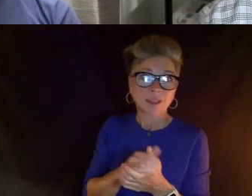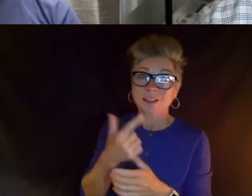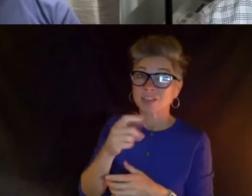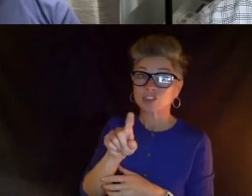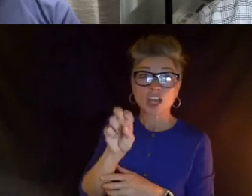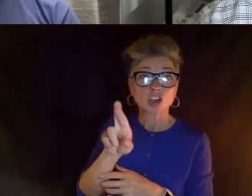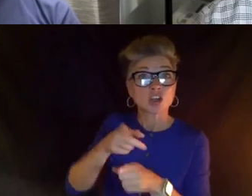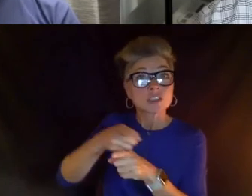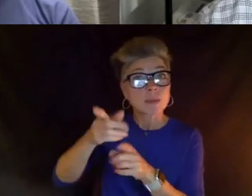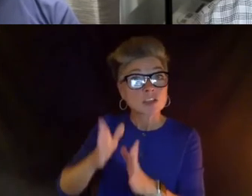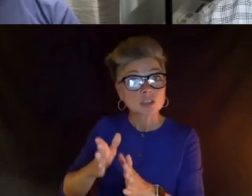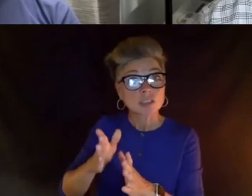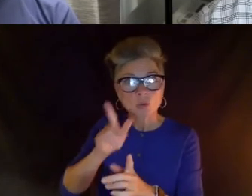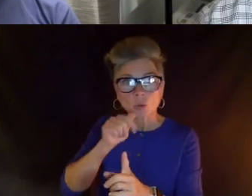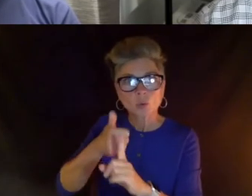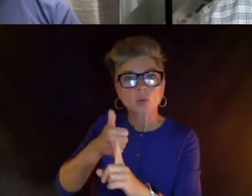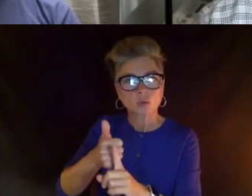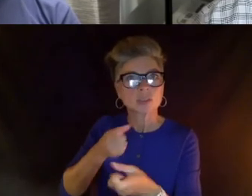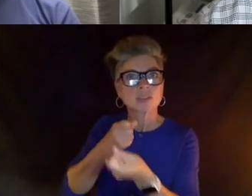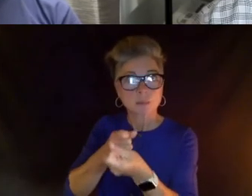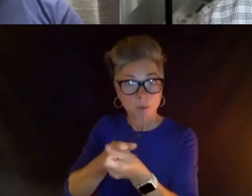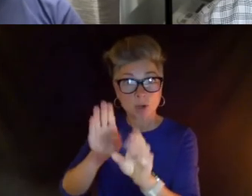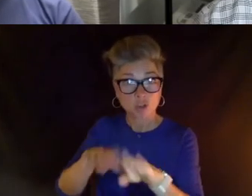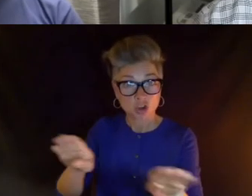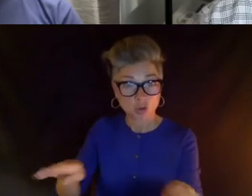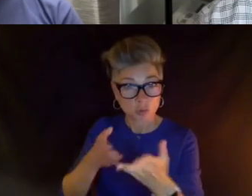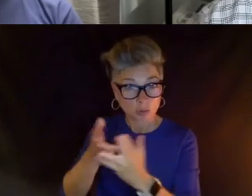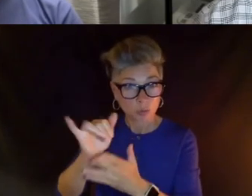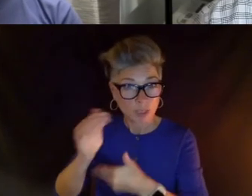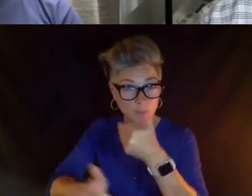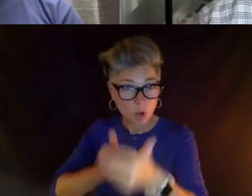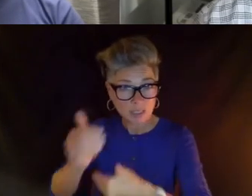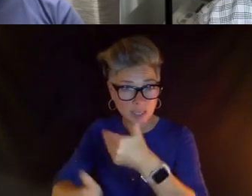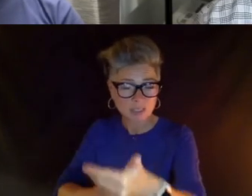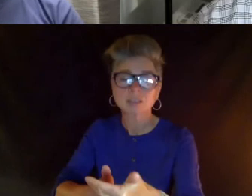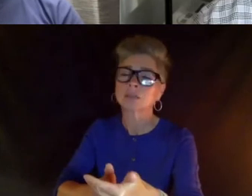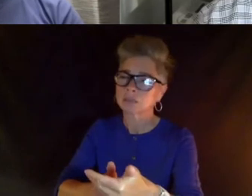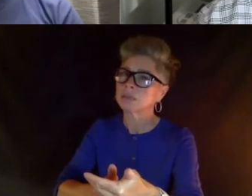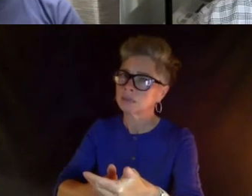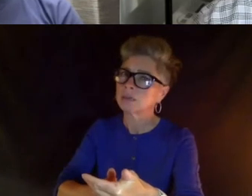that help support kids through that process, definitely are supported not only by